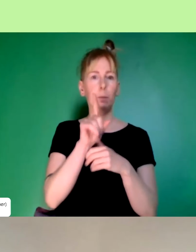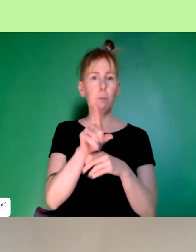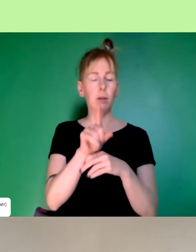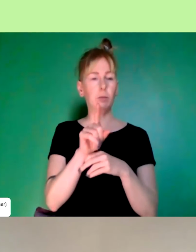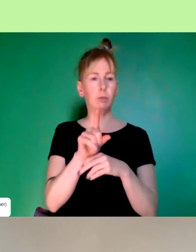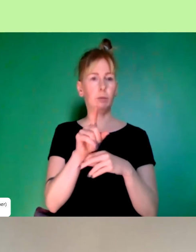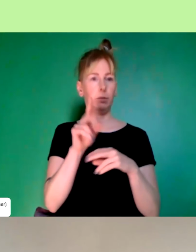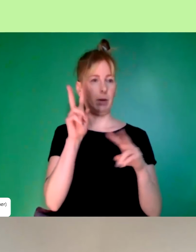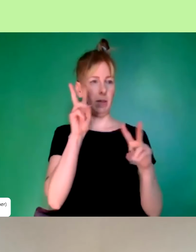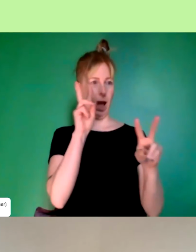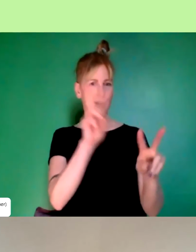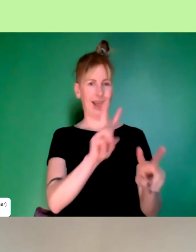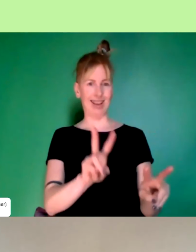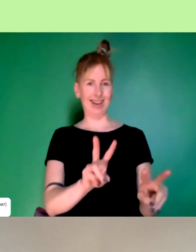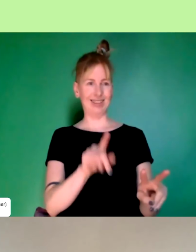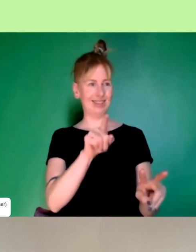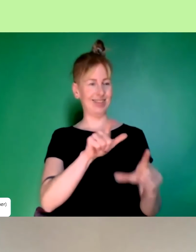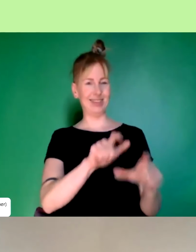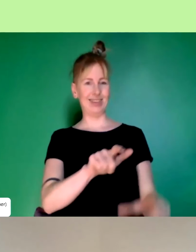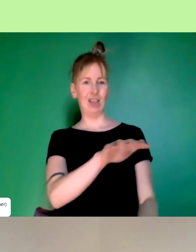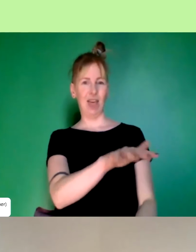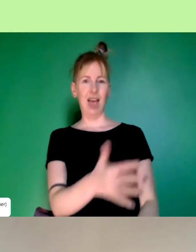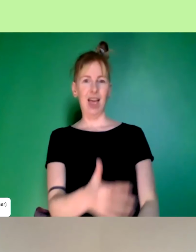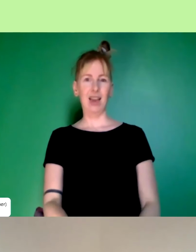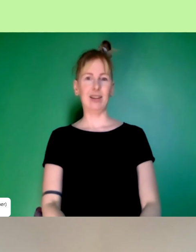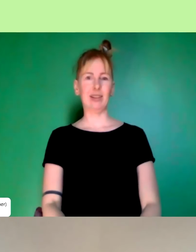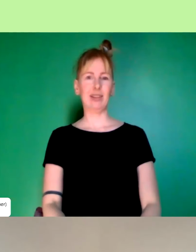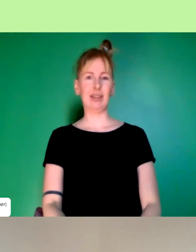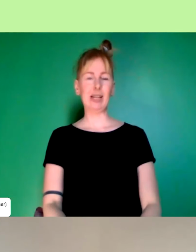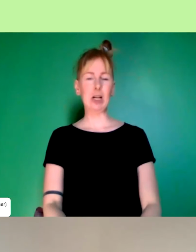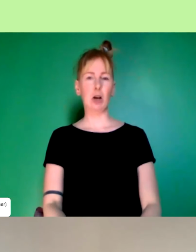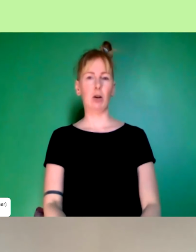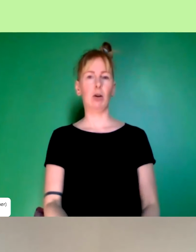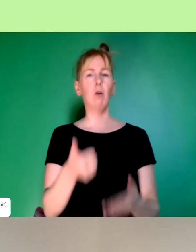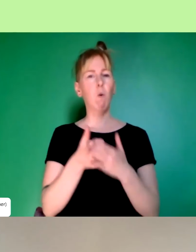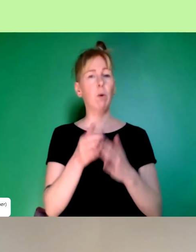and thriving, you know, asking questions, do we need to do more museums?